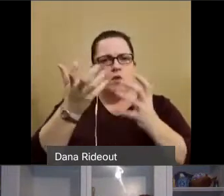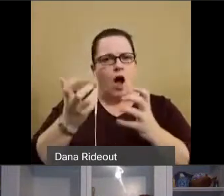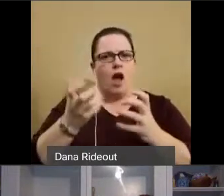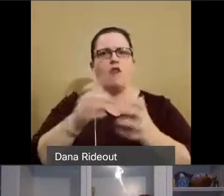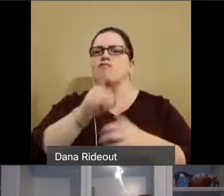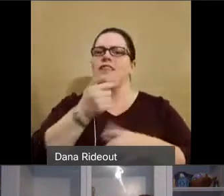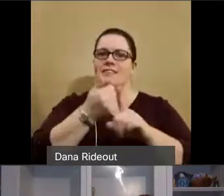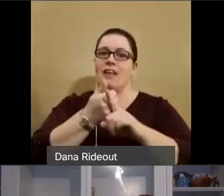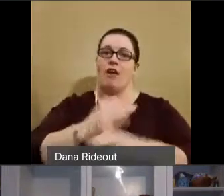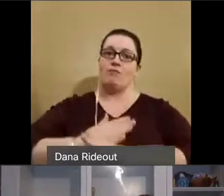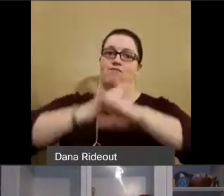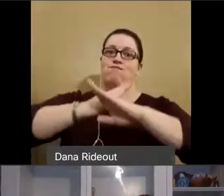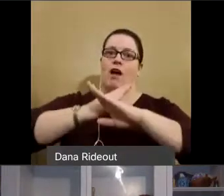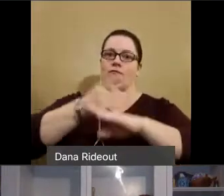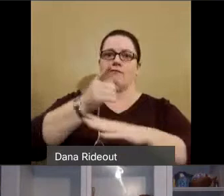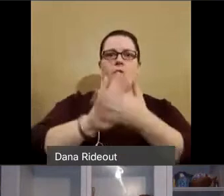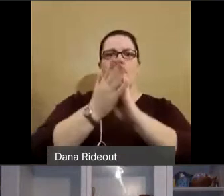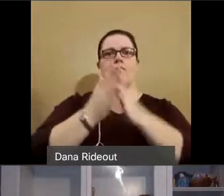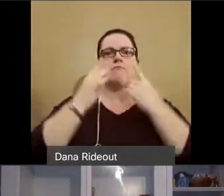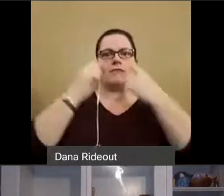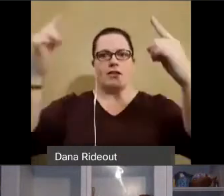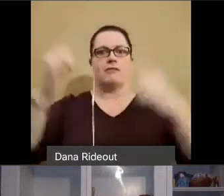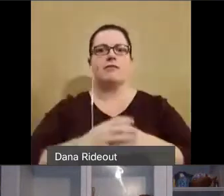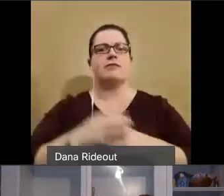To you're flourishing, and I think about that, when I think about resilience.